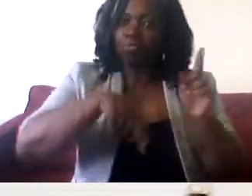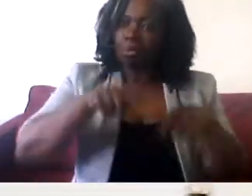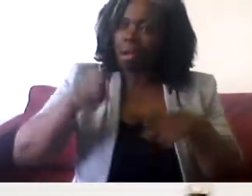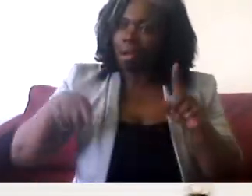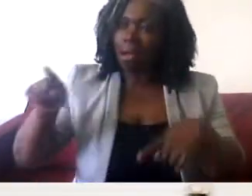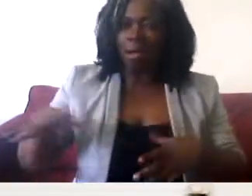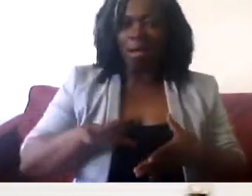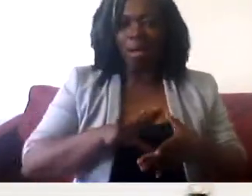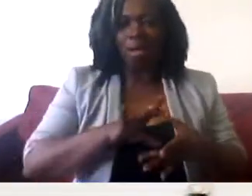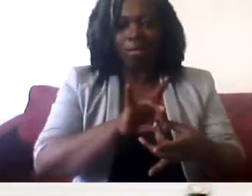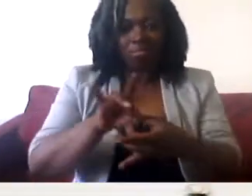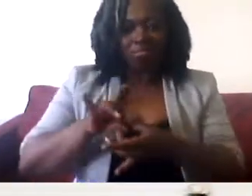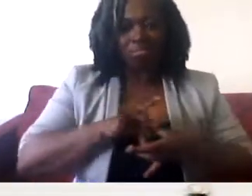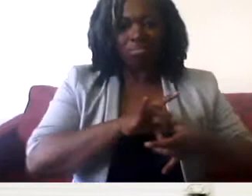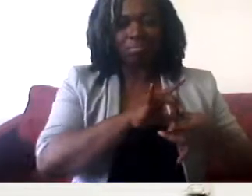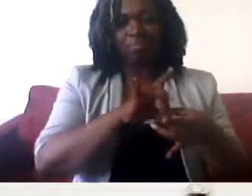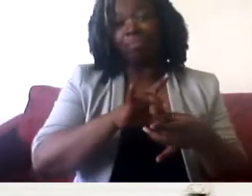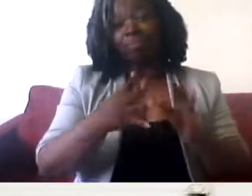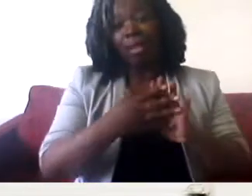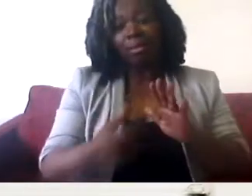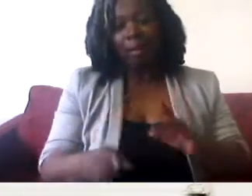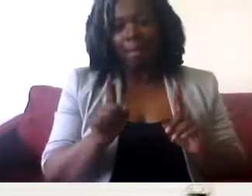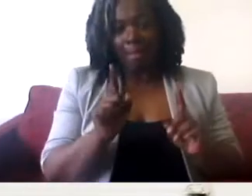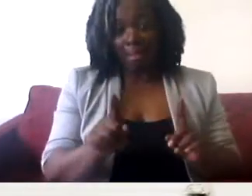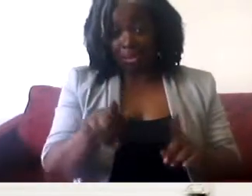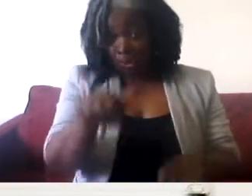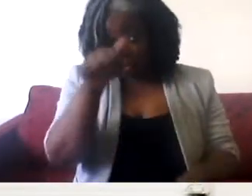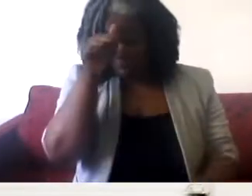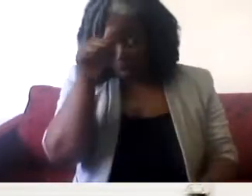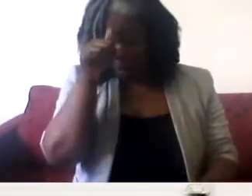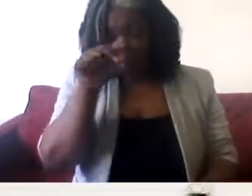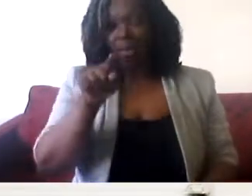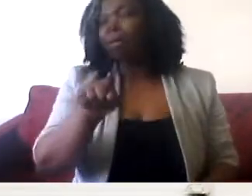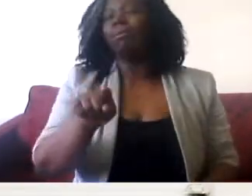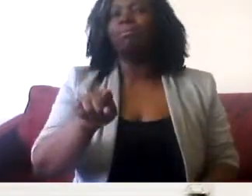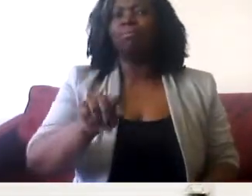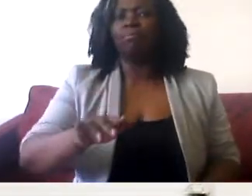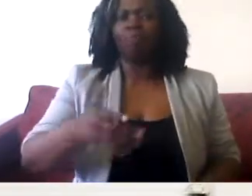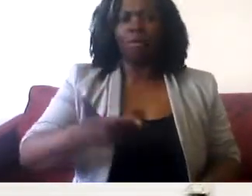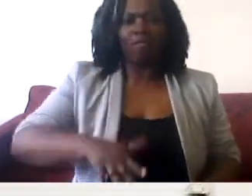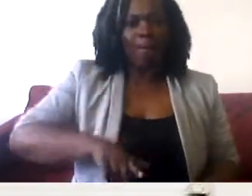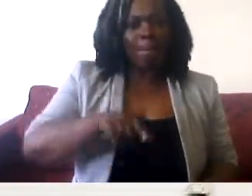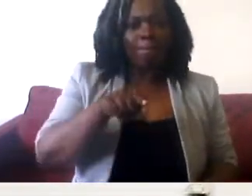have to different cultures. For example